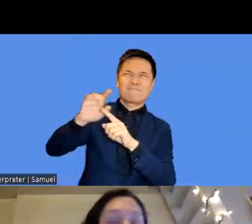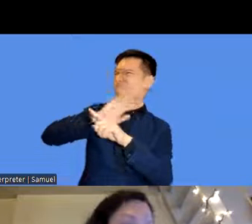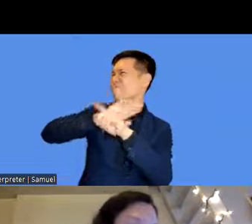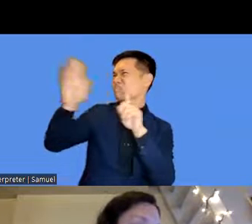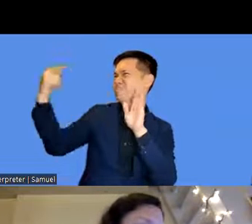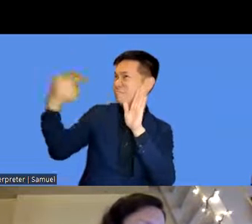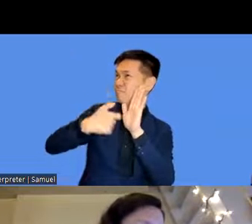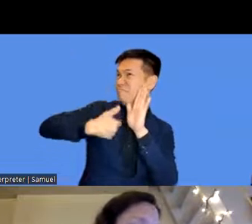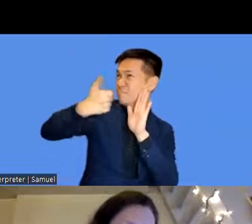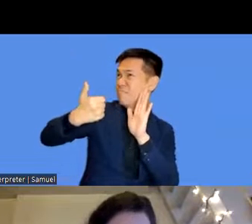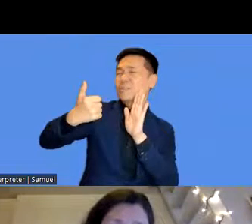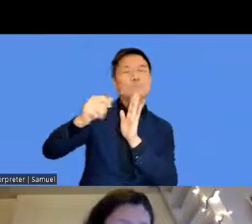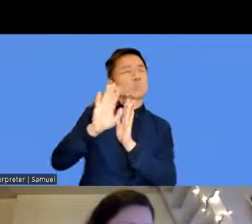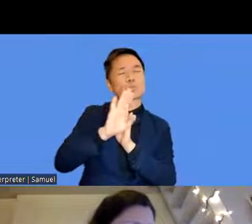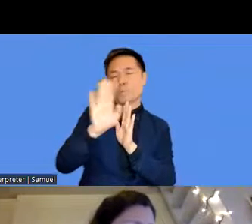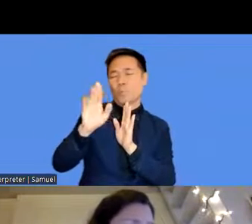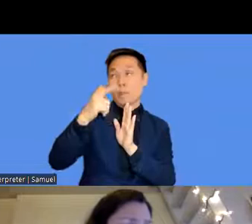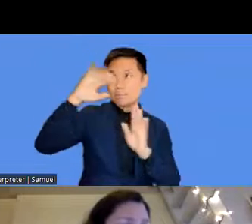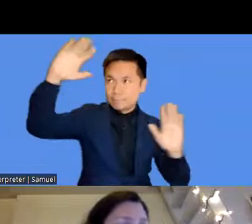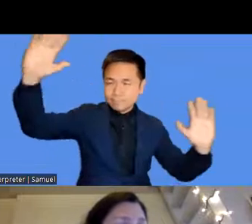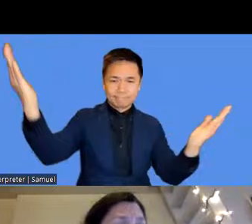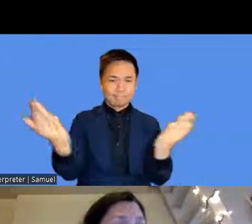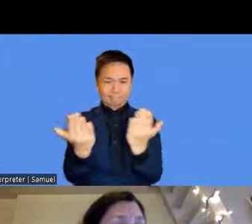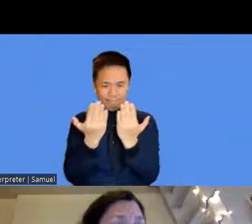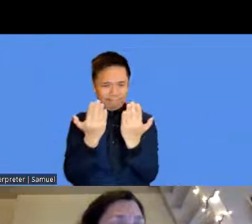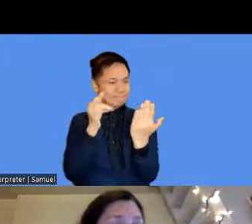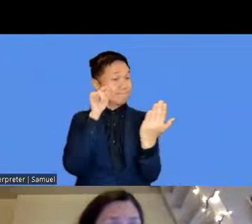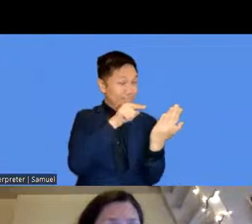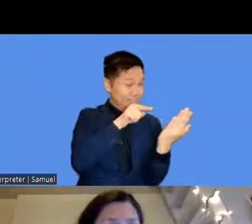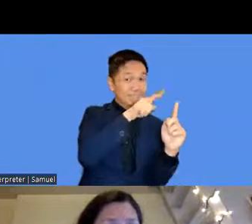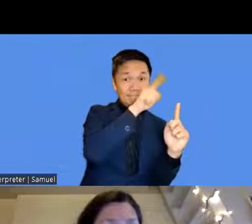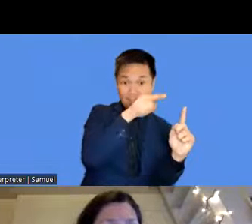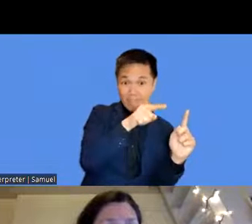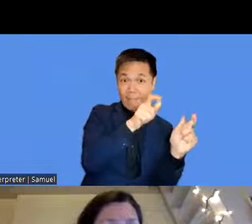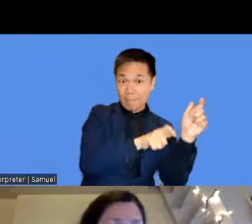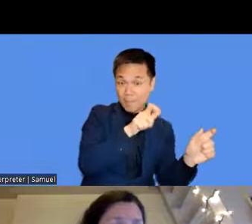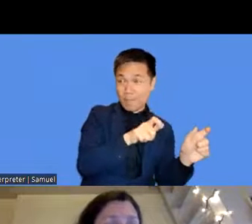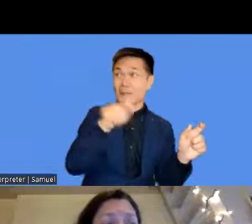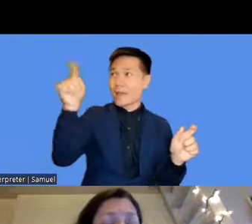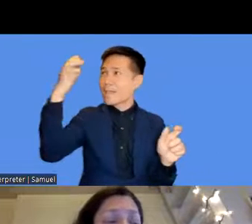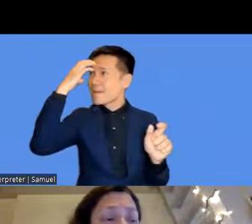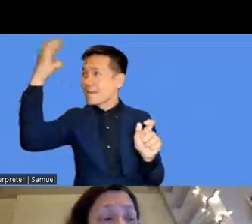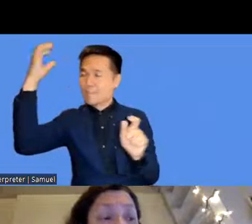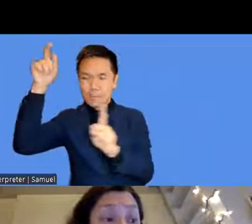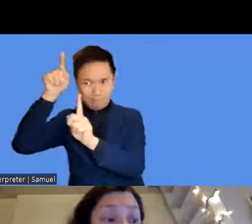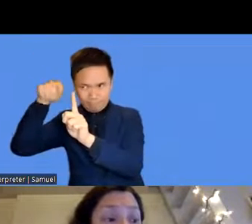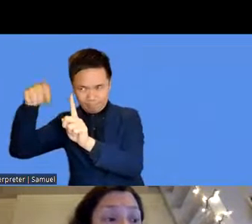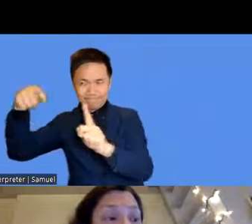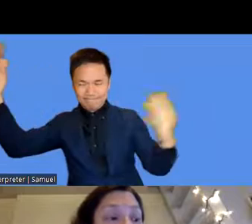and merged together in some cases. I will talk about the UN collaborative on citizen data later.